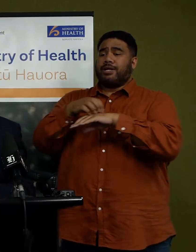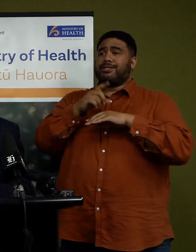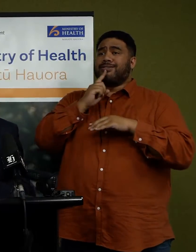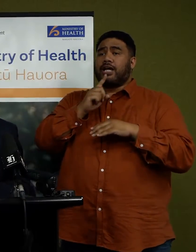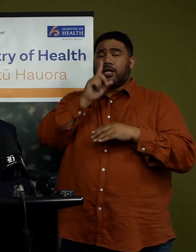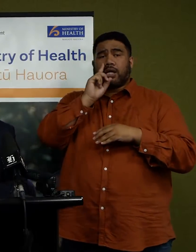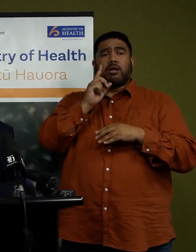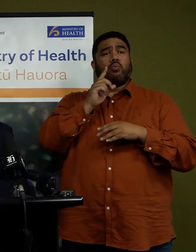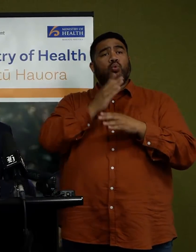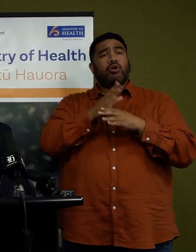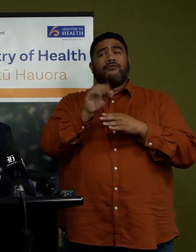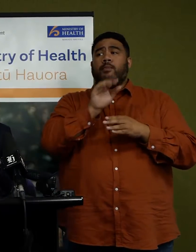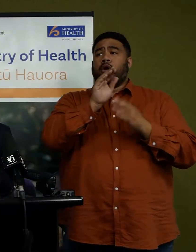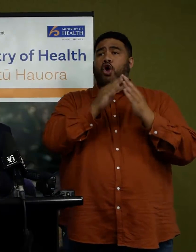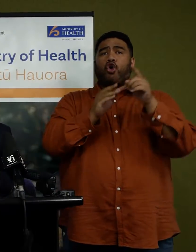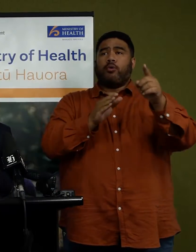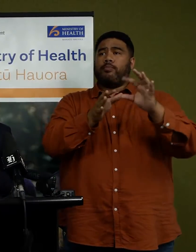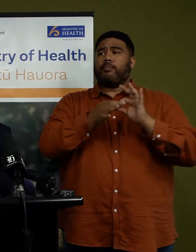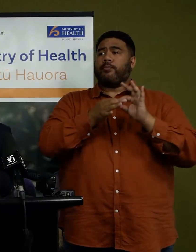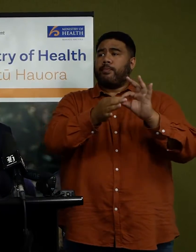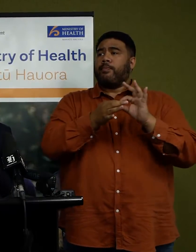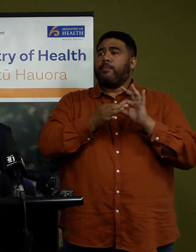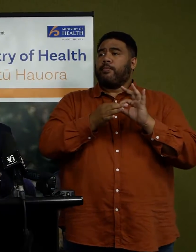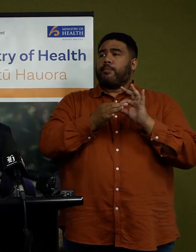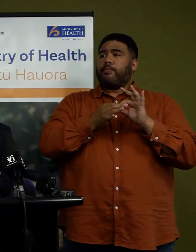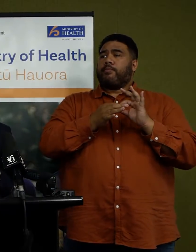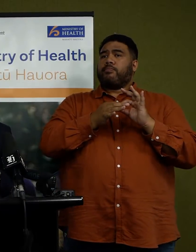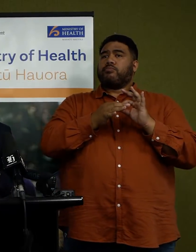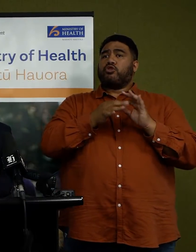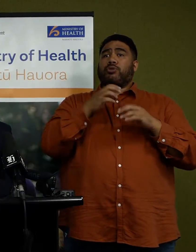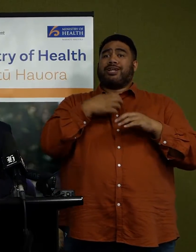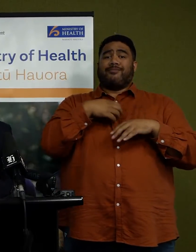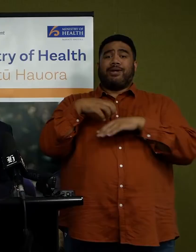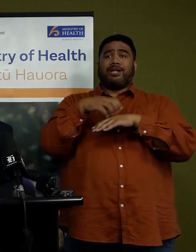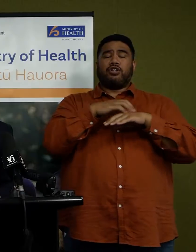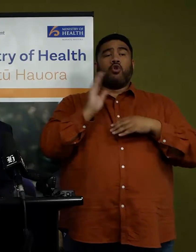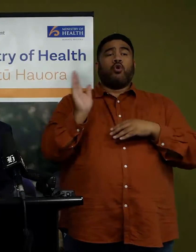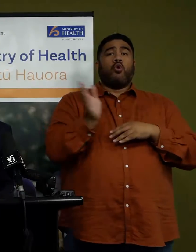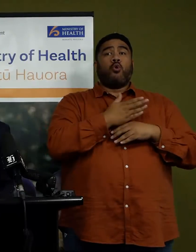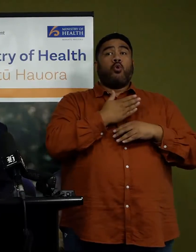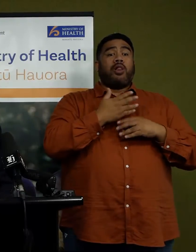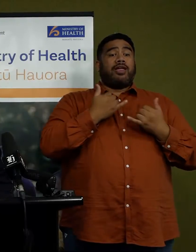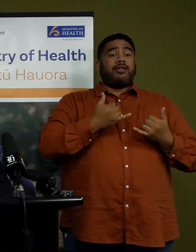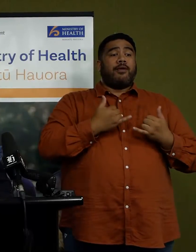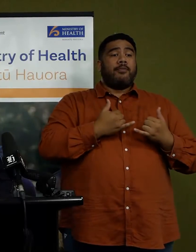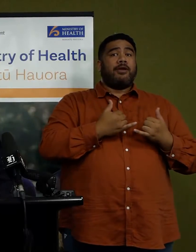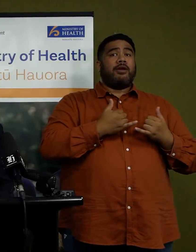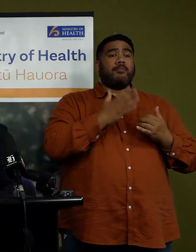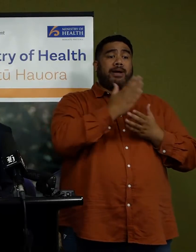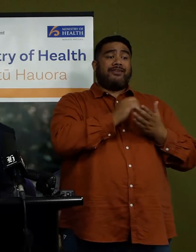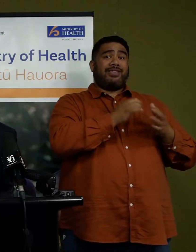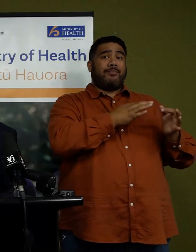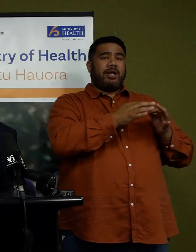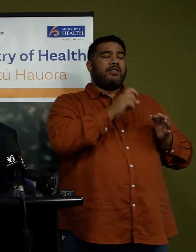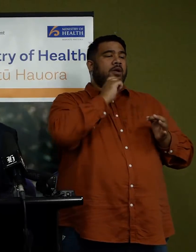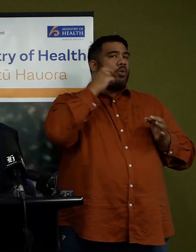And that's one of the things that everyone is looking at every government agency as part of their business continuity planning right at this point in time.